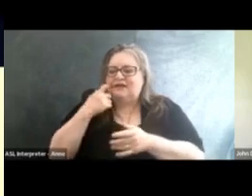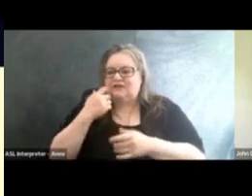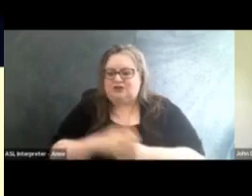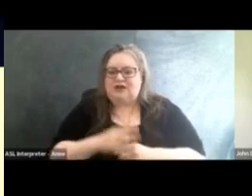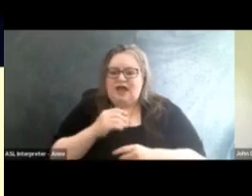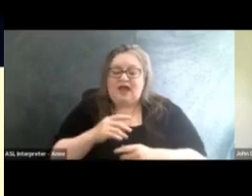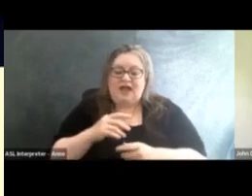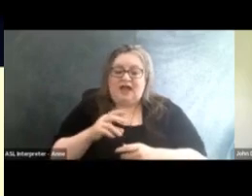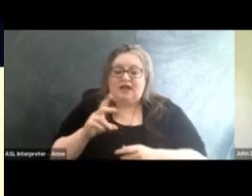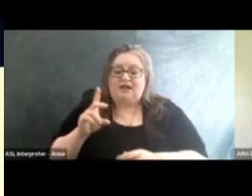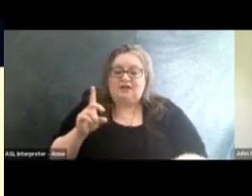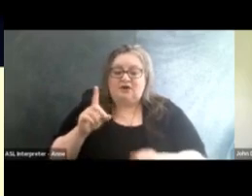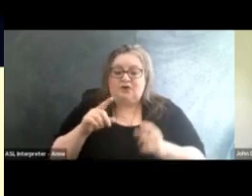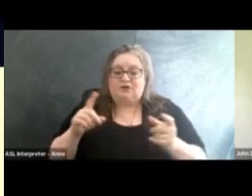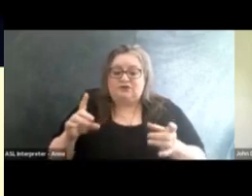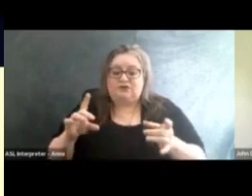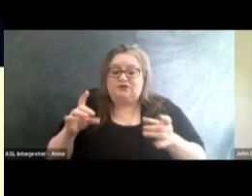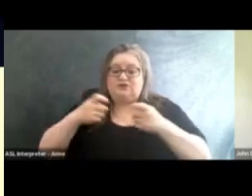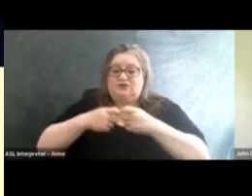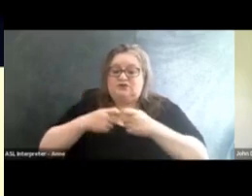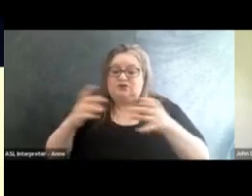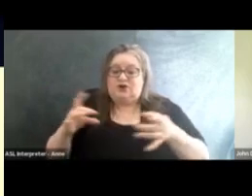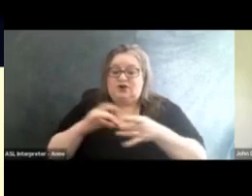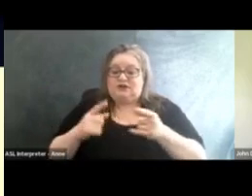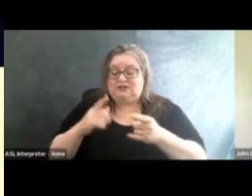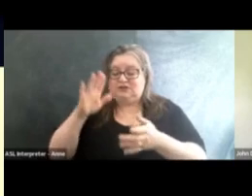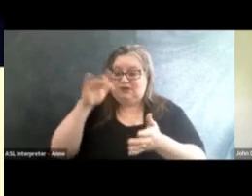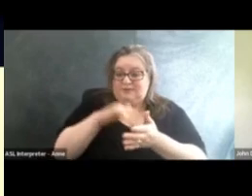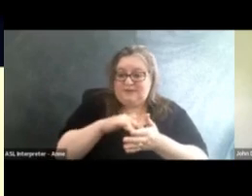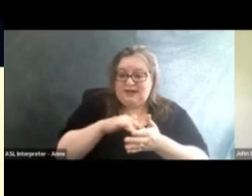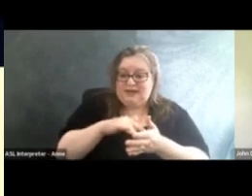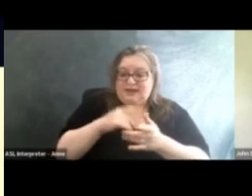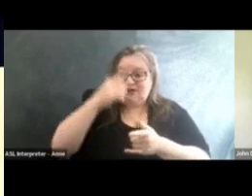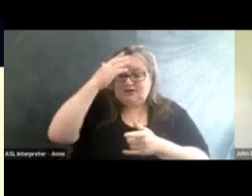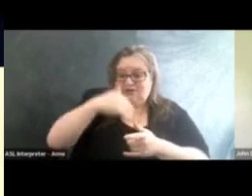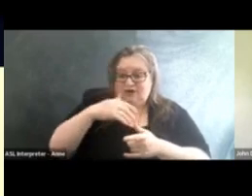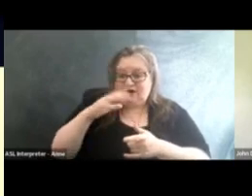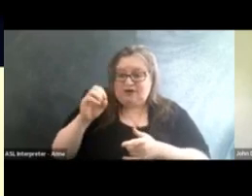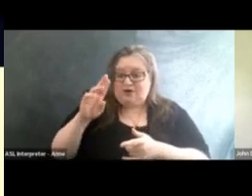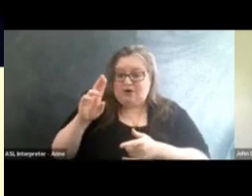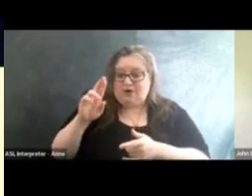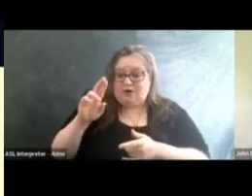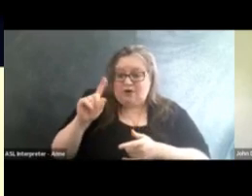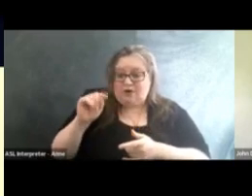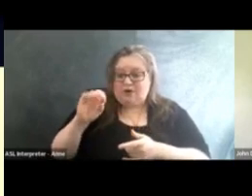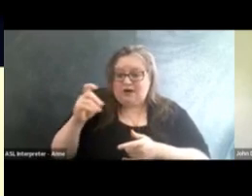dopaminergic circuits from the mid up to the prefrontal cortex that are implicated in the